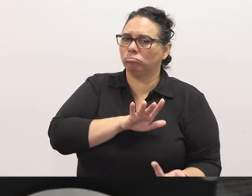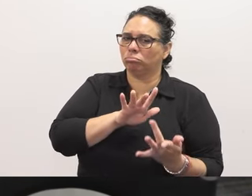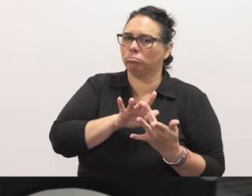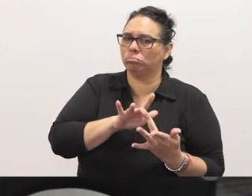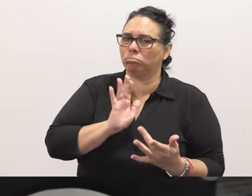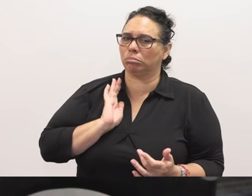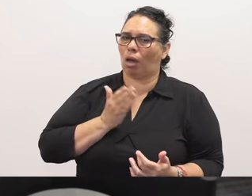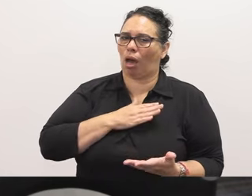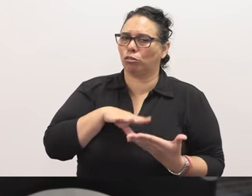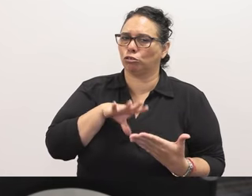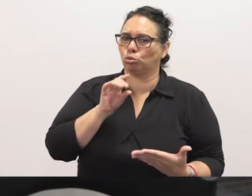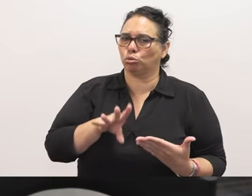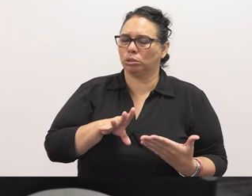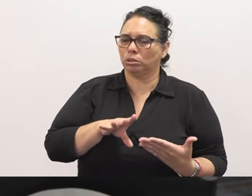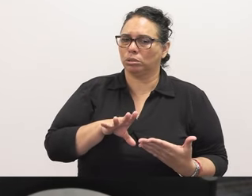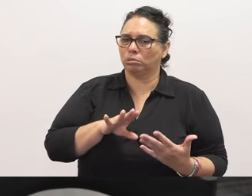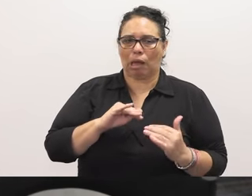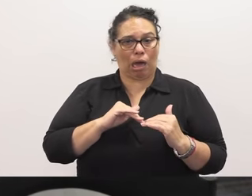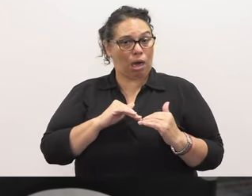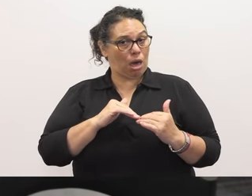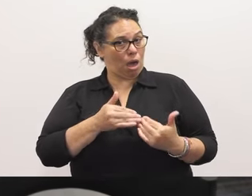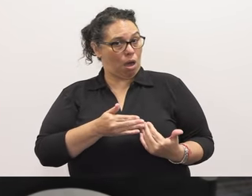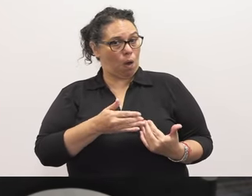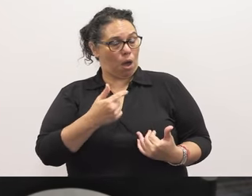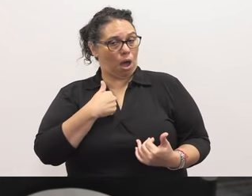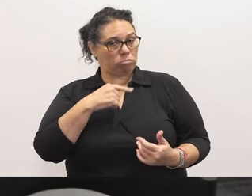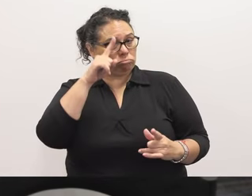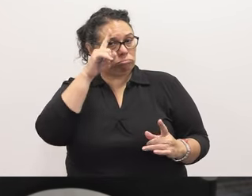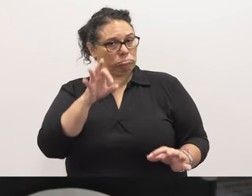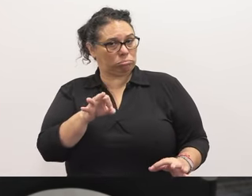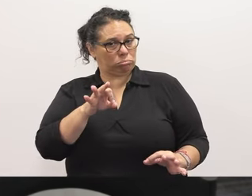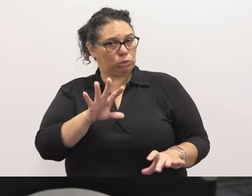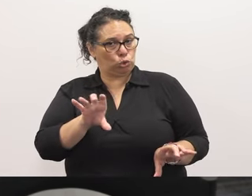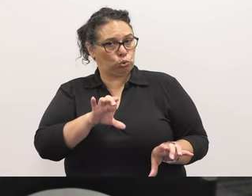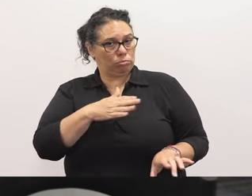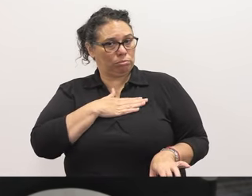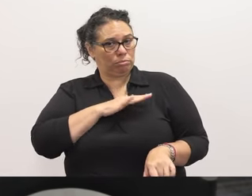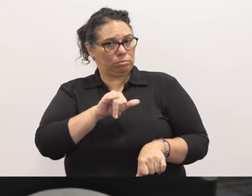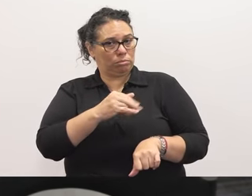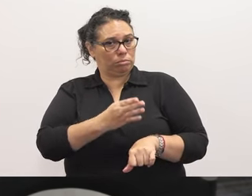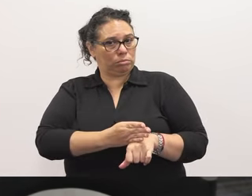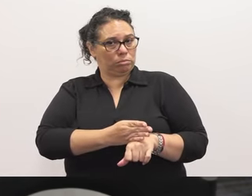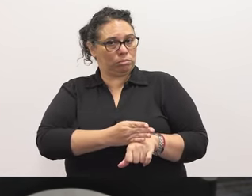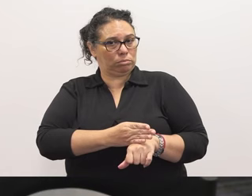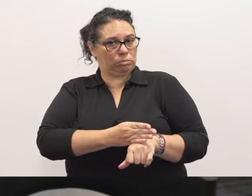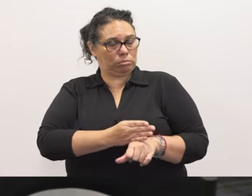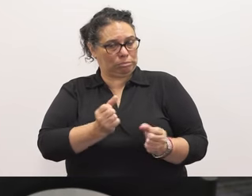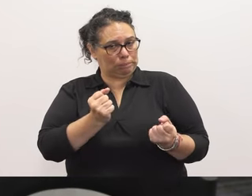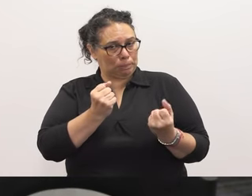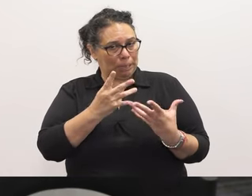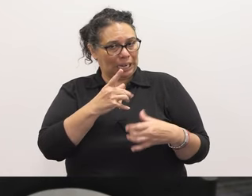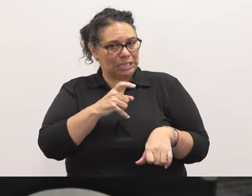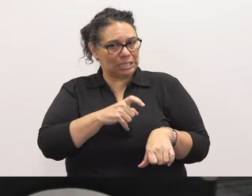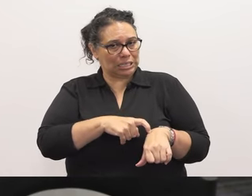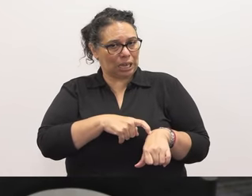And the way that I choose to do it is by many times, by putting a book in a child's hands,